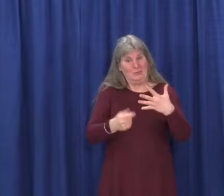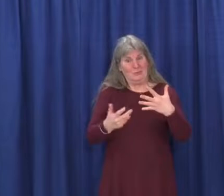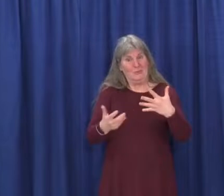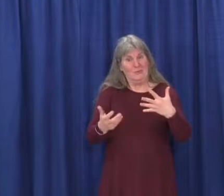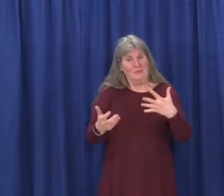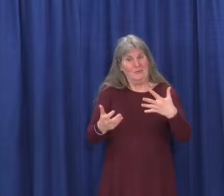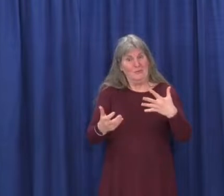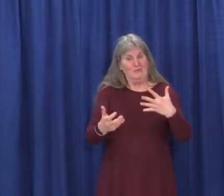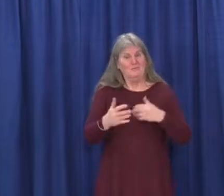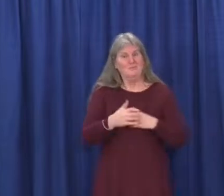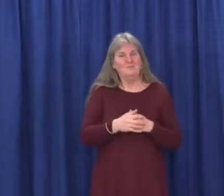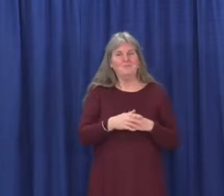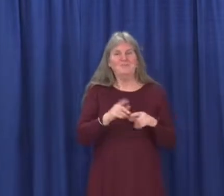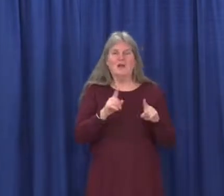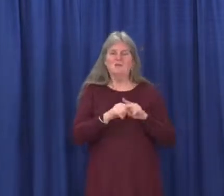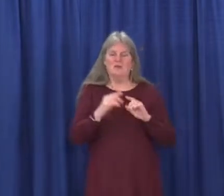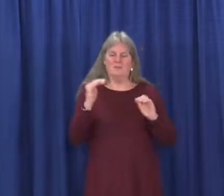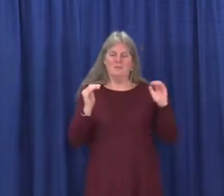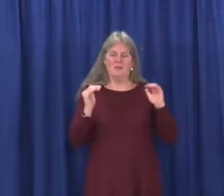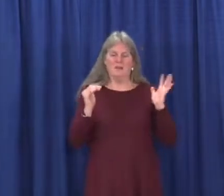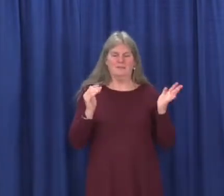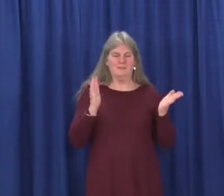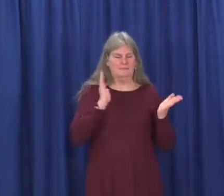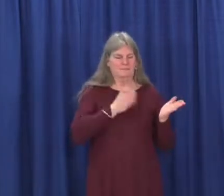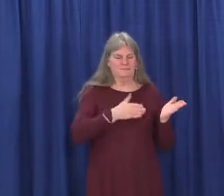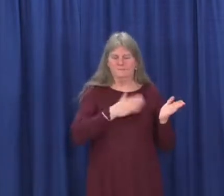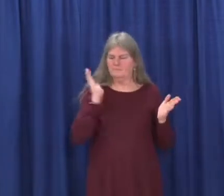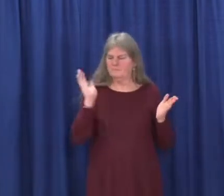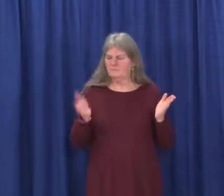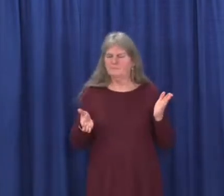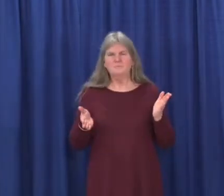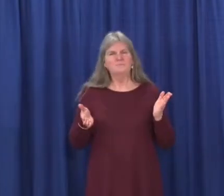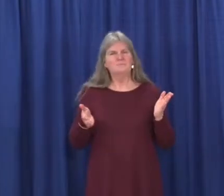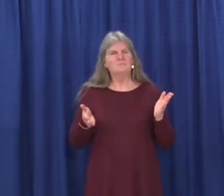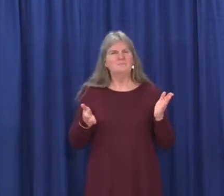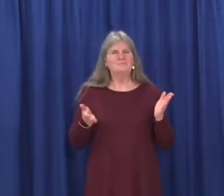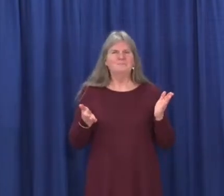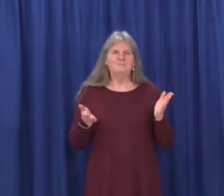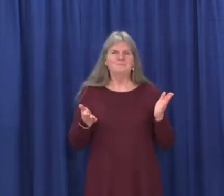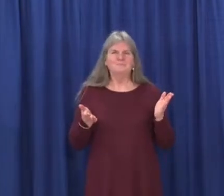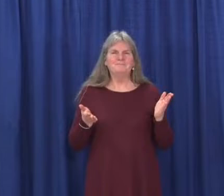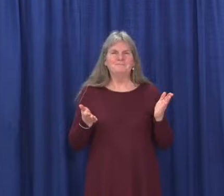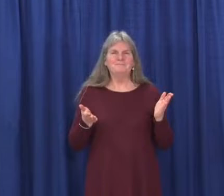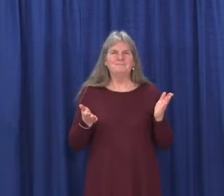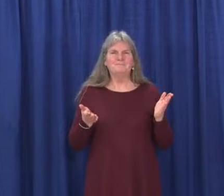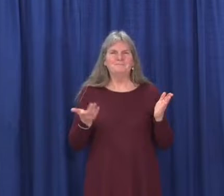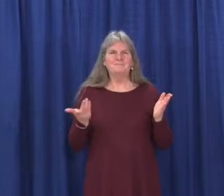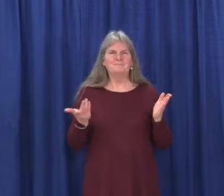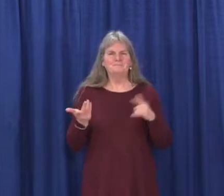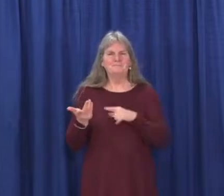That has to be balanced with the-- the strain that this puts on our mental health,